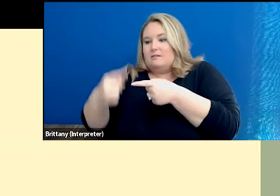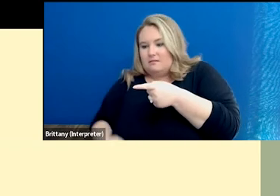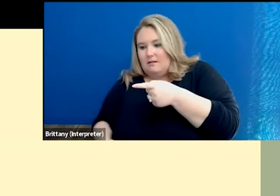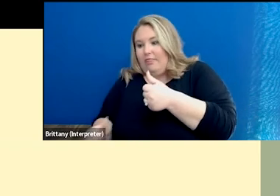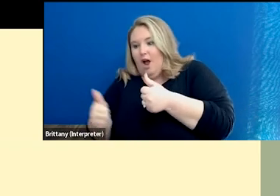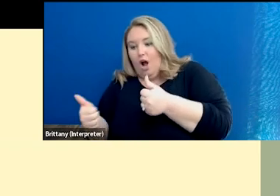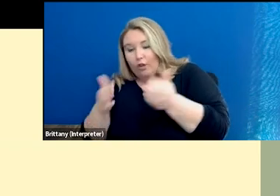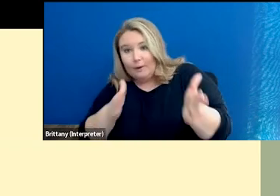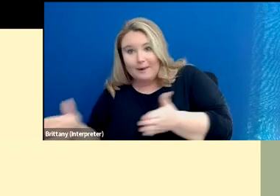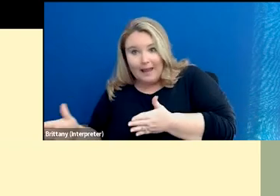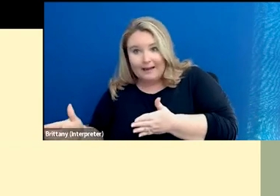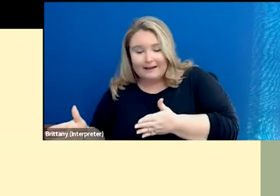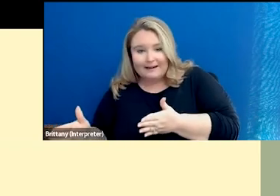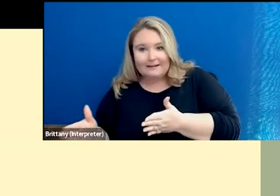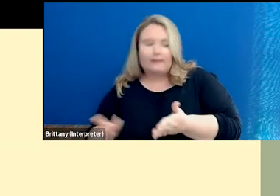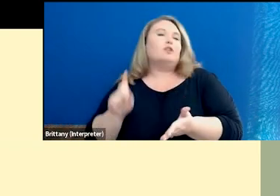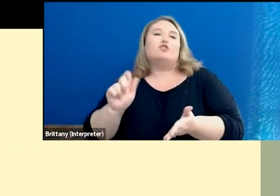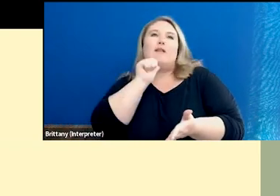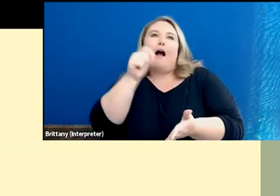and not be an afterthought.